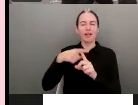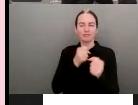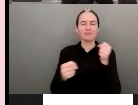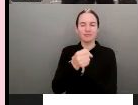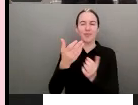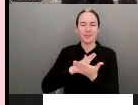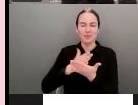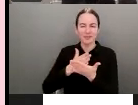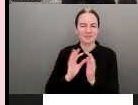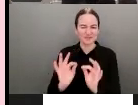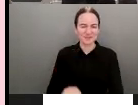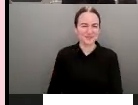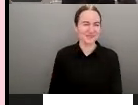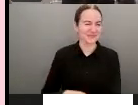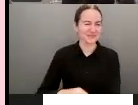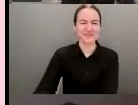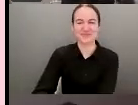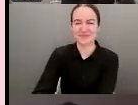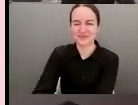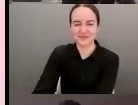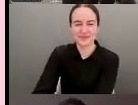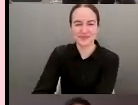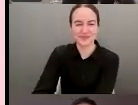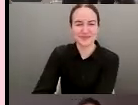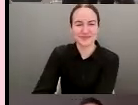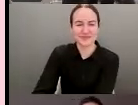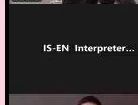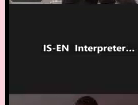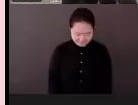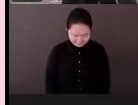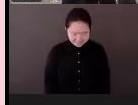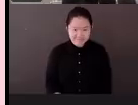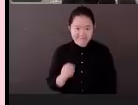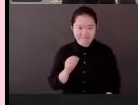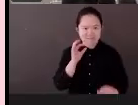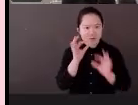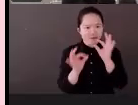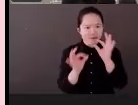Two in the back... Thank you. Eeto here.